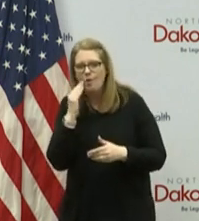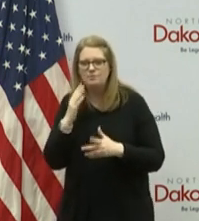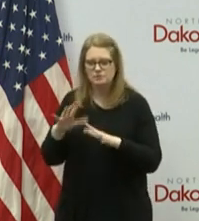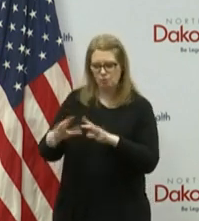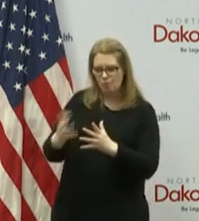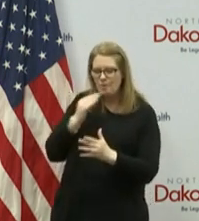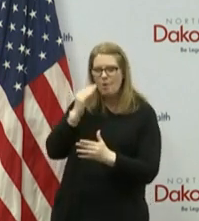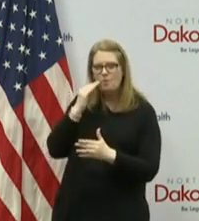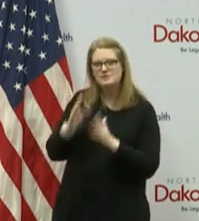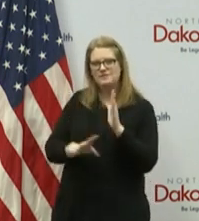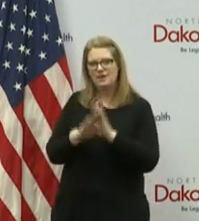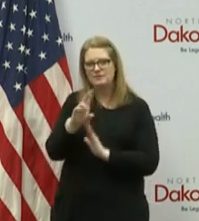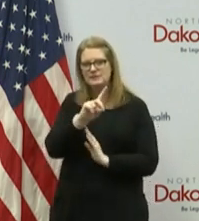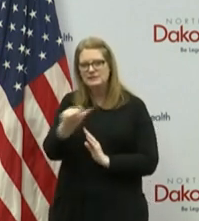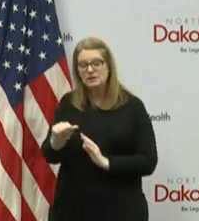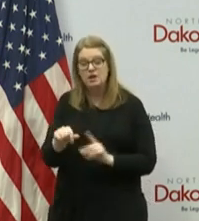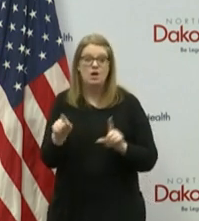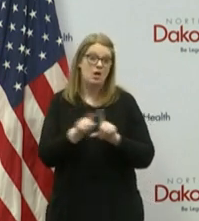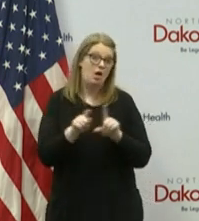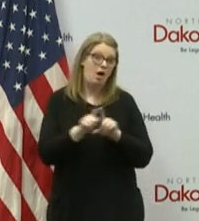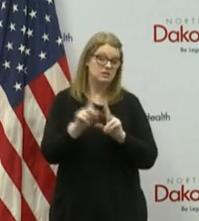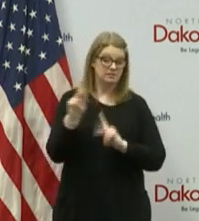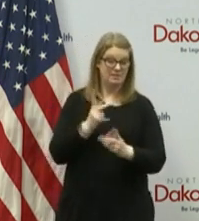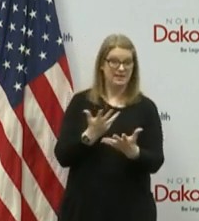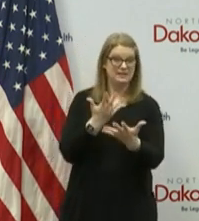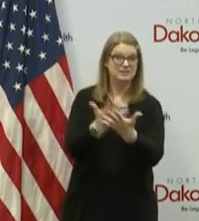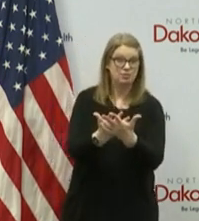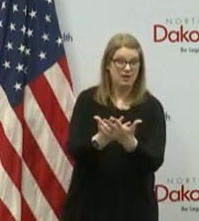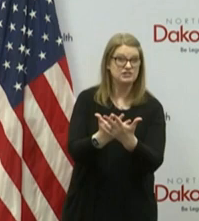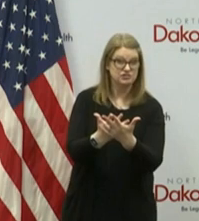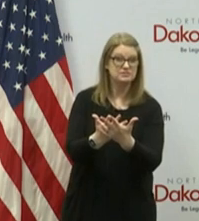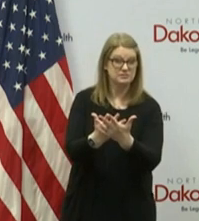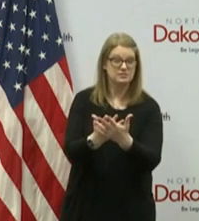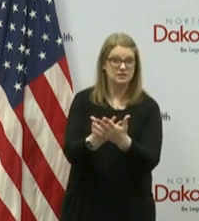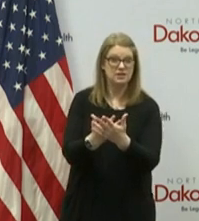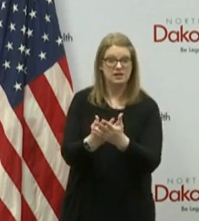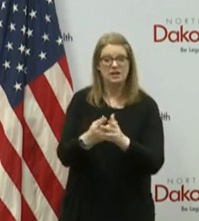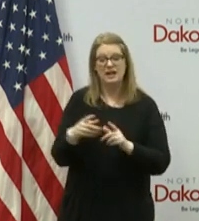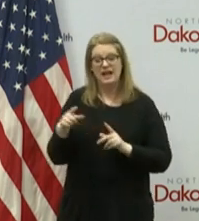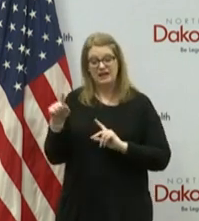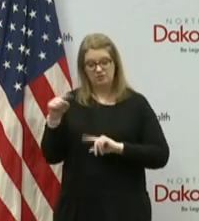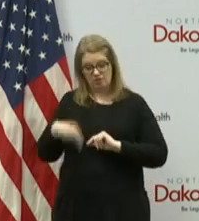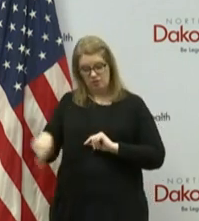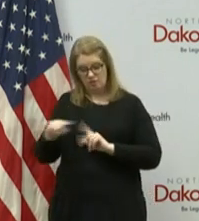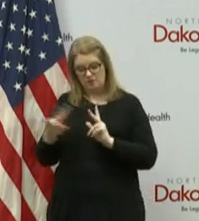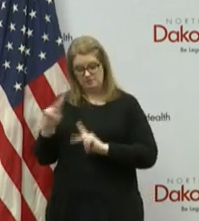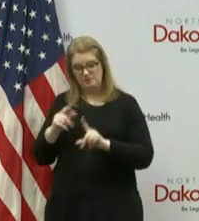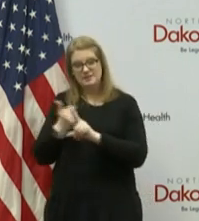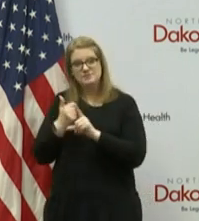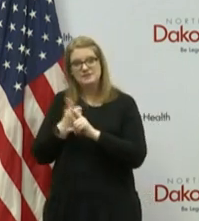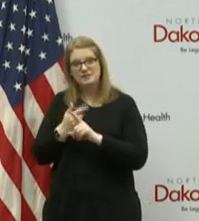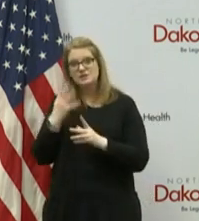IMPORTANT VULNERABLE POPULATIONS. THESE FACILITIES AS WELL AS HOMES FOR DEVELOPMENTAL